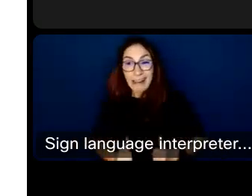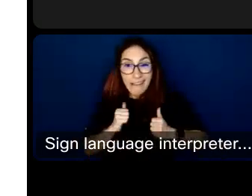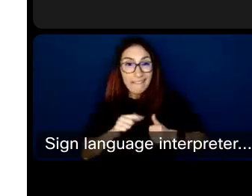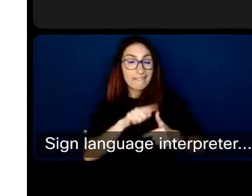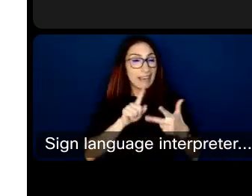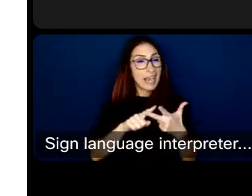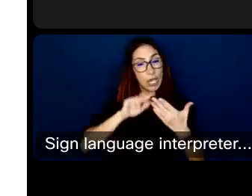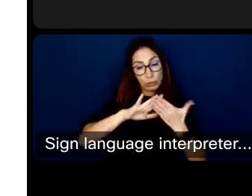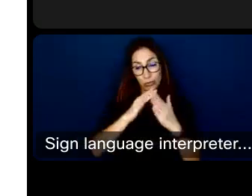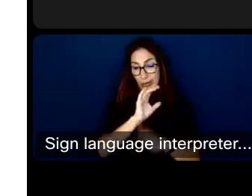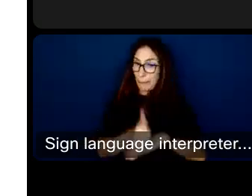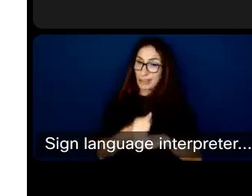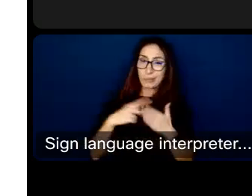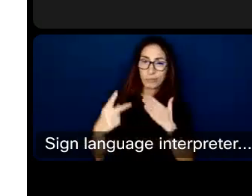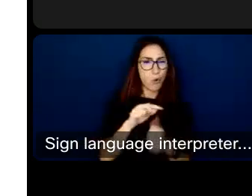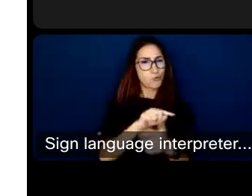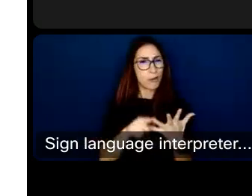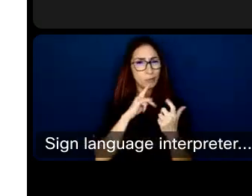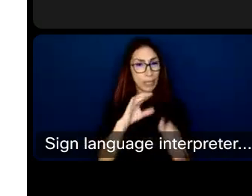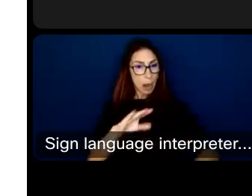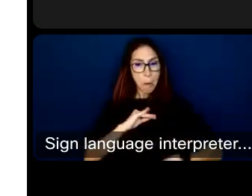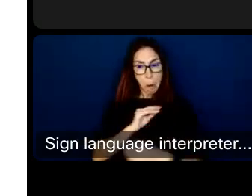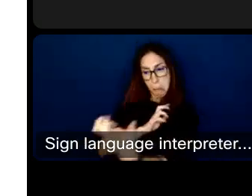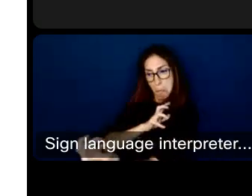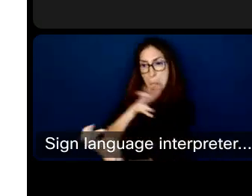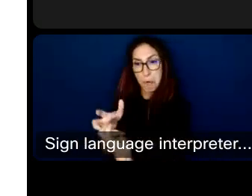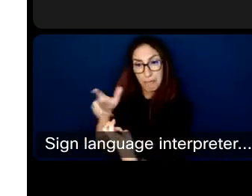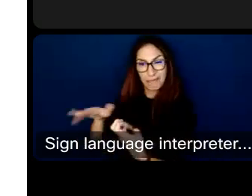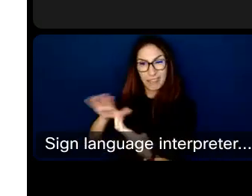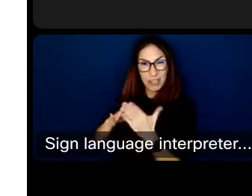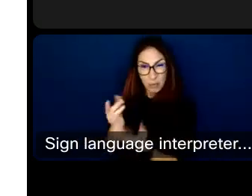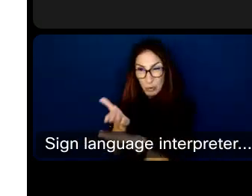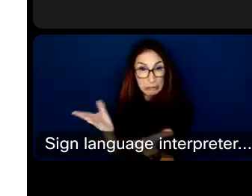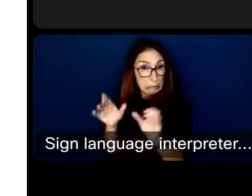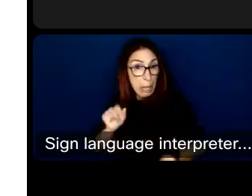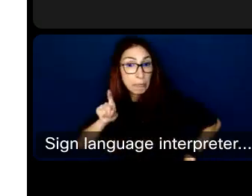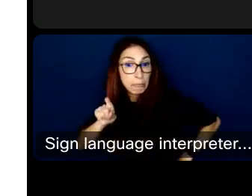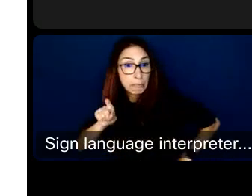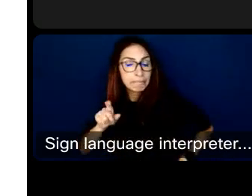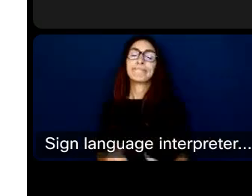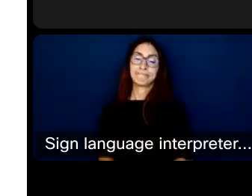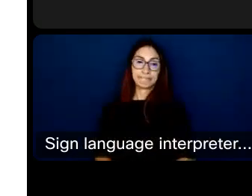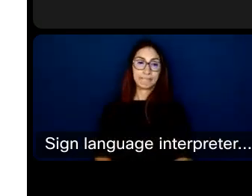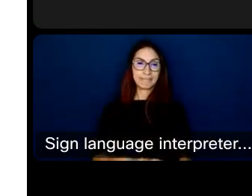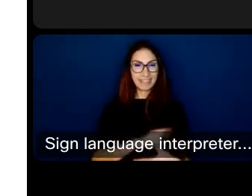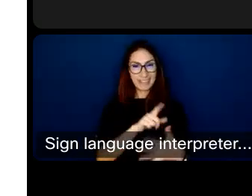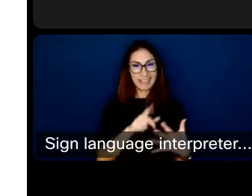to be able to meet the needs of this community? I touched on this next bullet point, need for programs that address